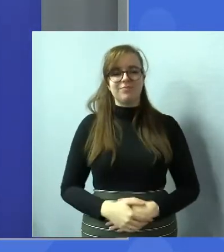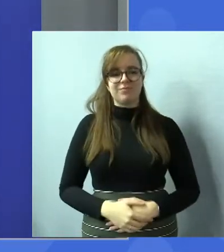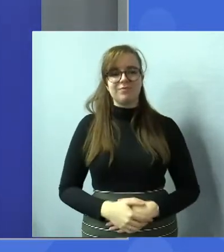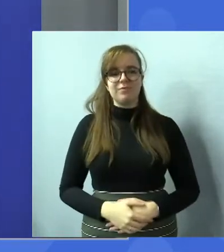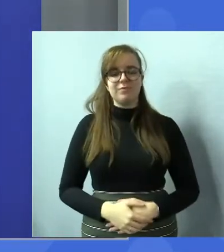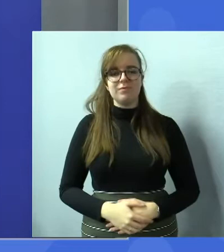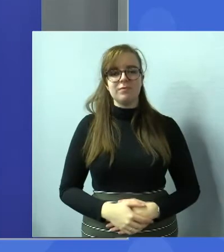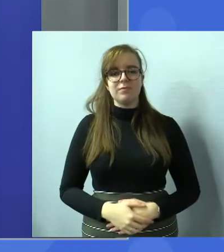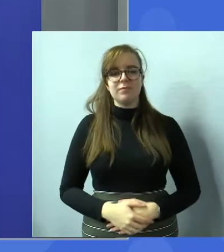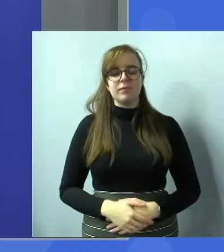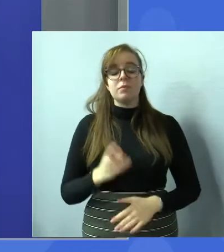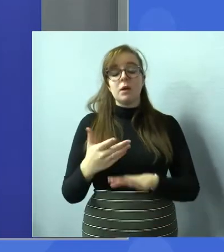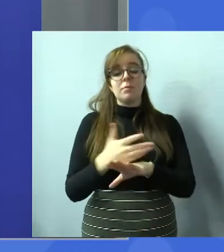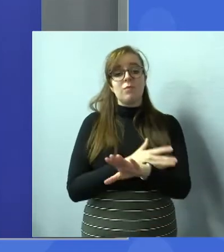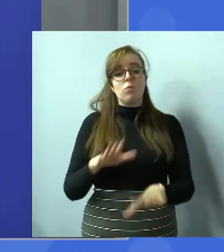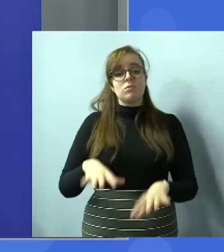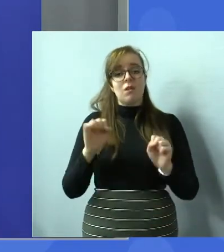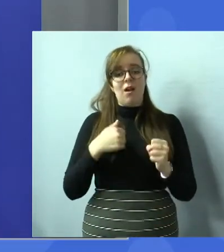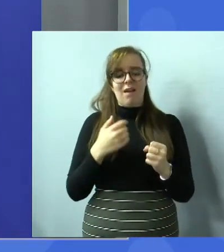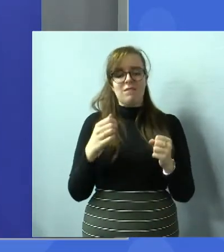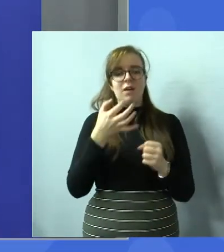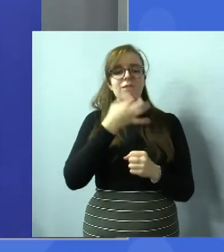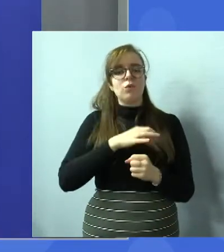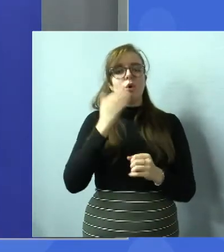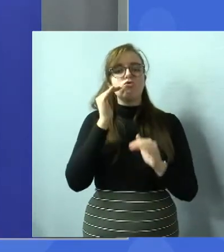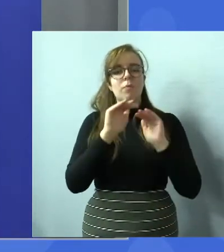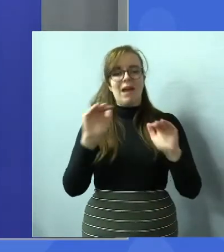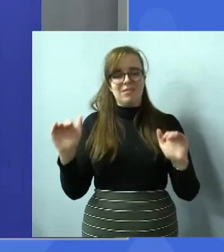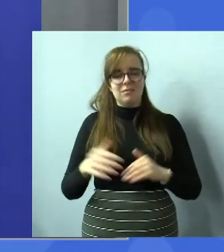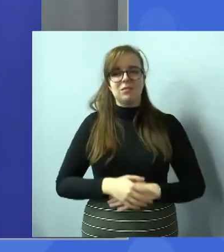into that I just have a few reminders for you so Kate mentioned this too but